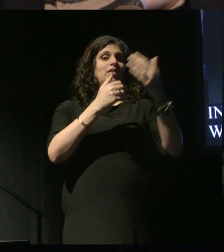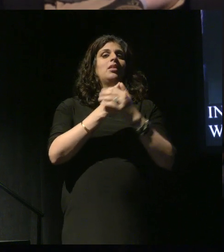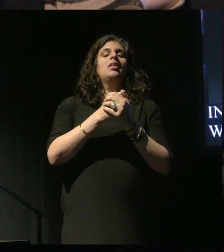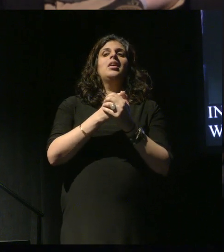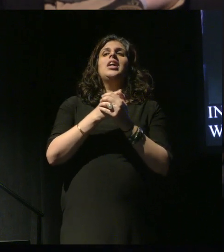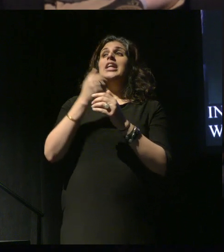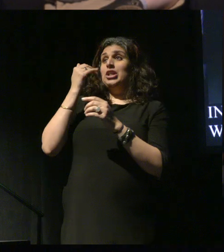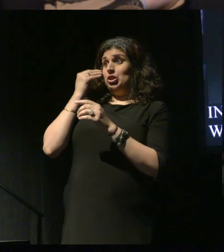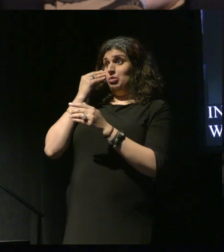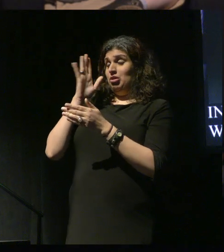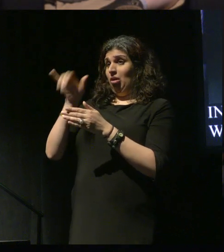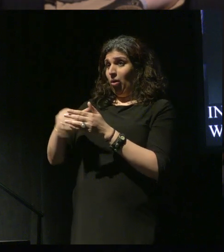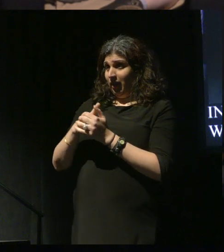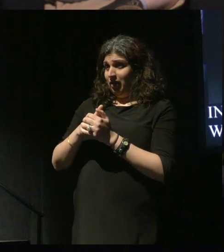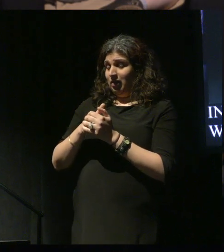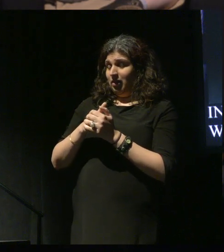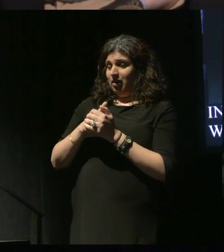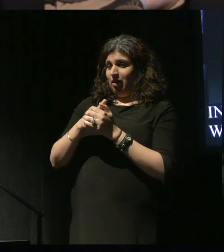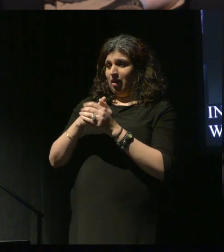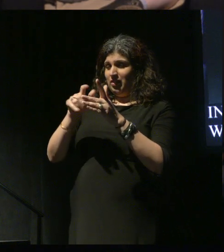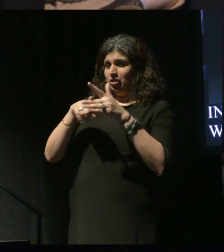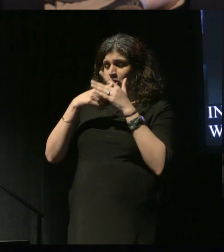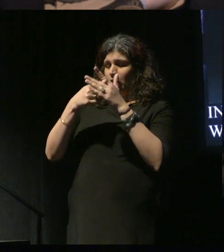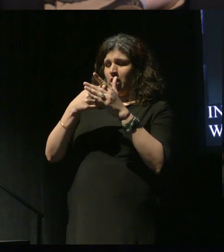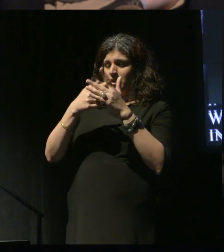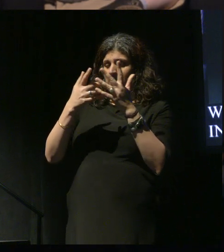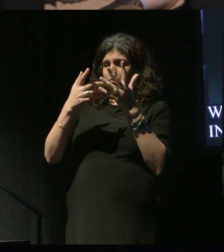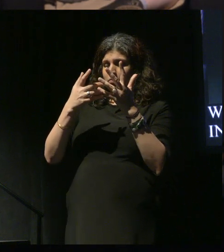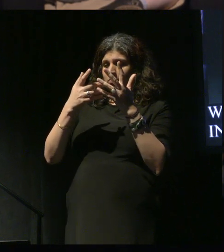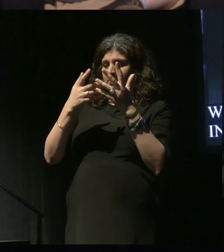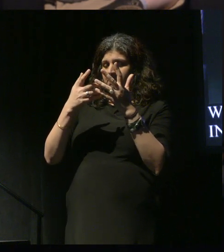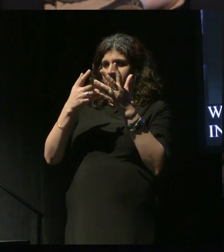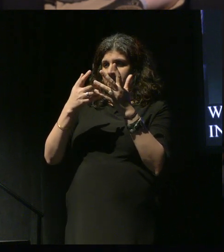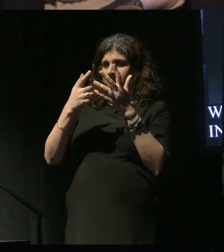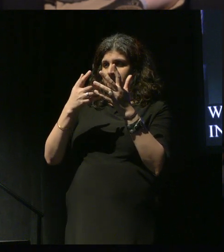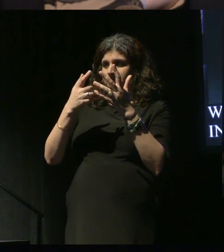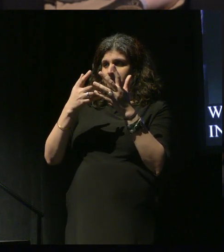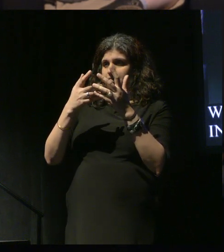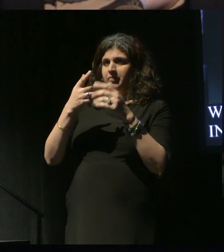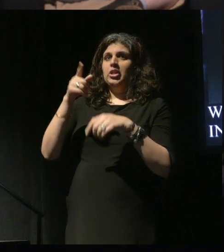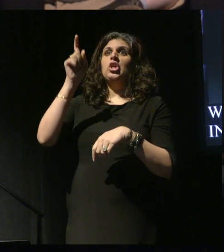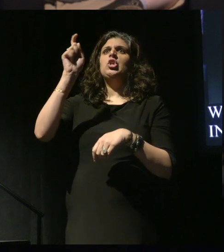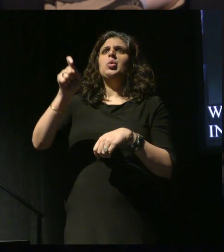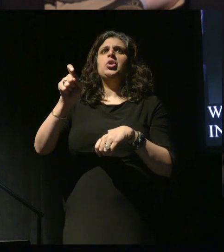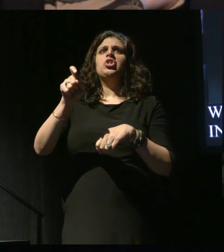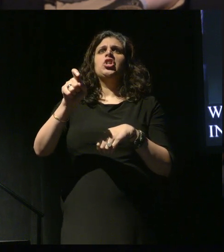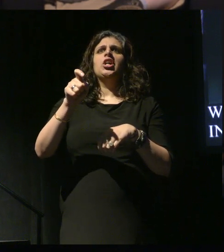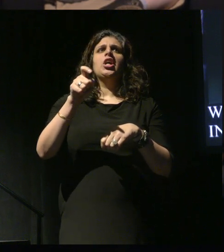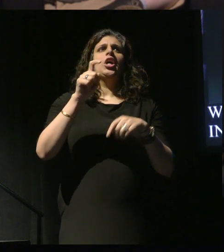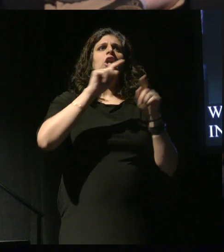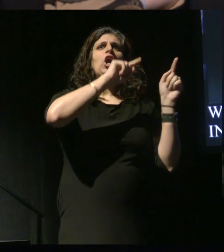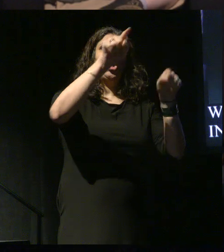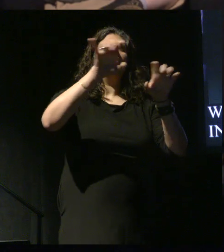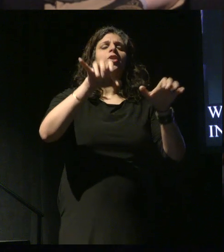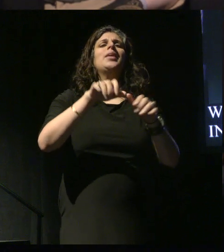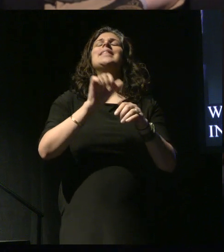but not in like a you should go do this sort of way, they're just kind of invitations.